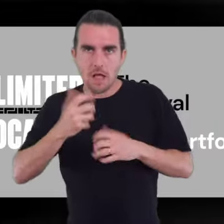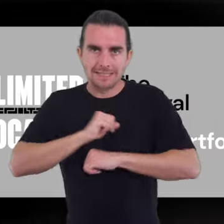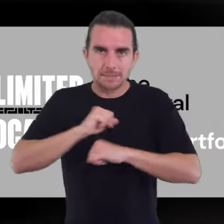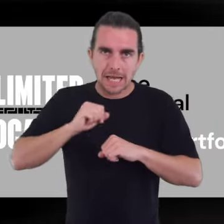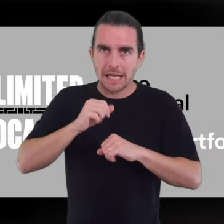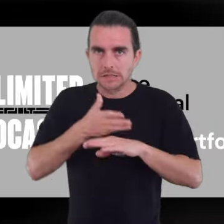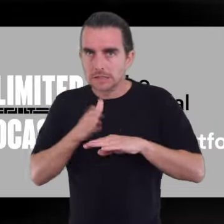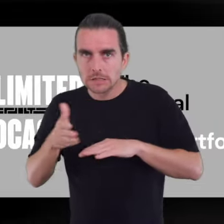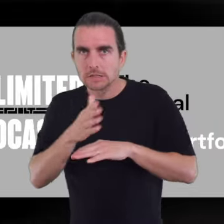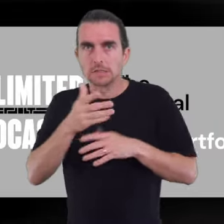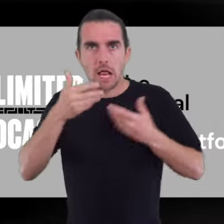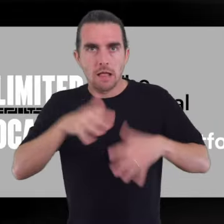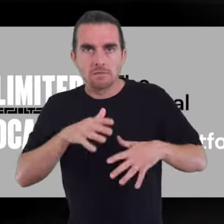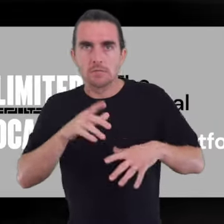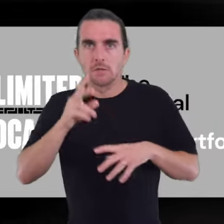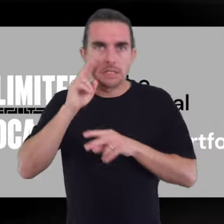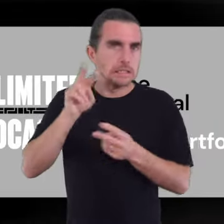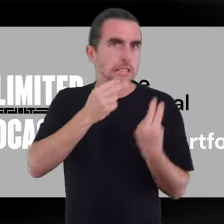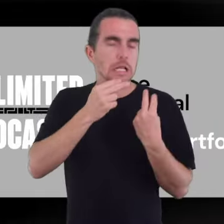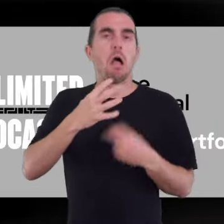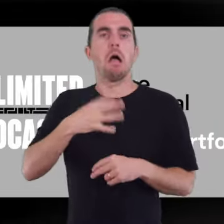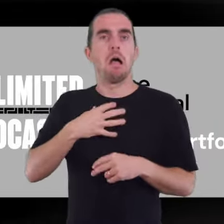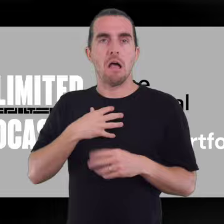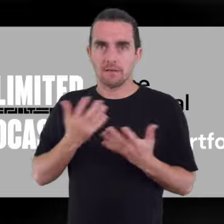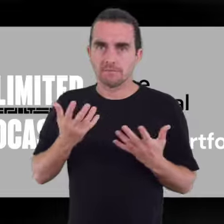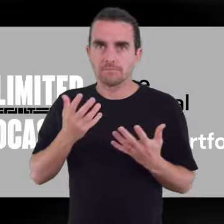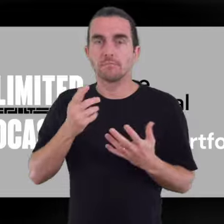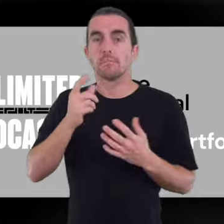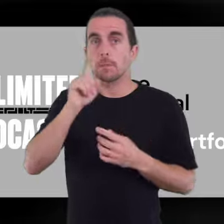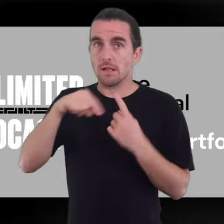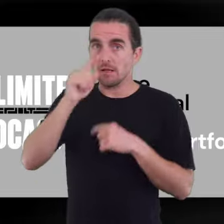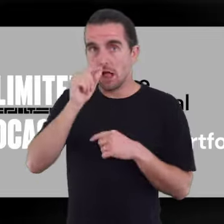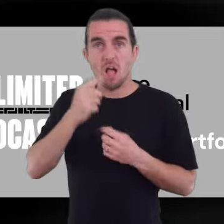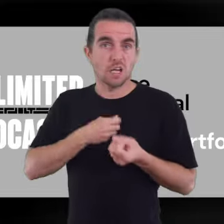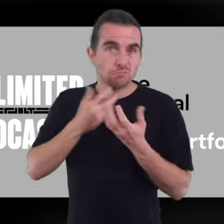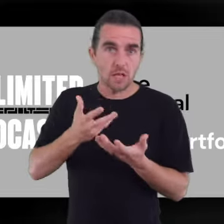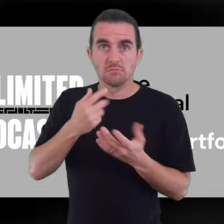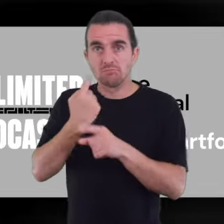and kind of see them afterwards. The idea is people can express and put to words